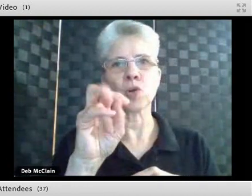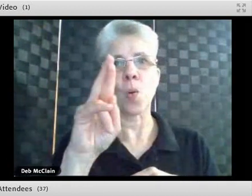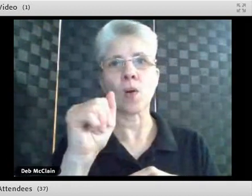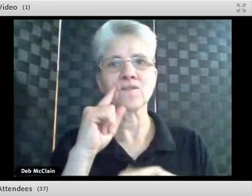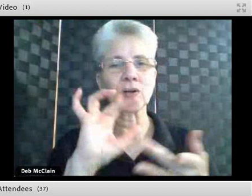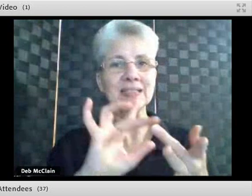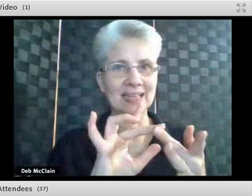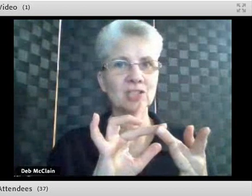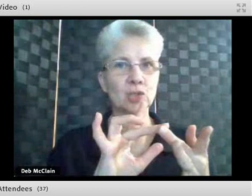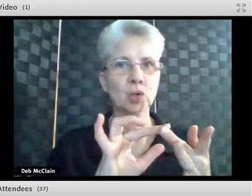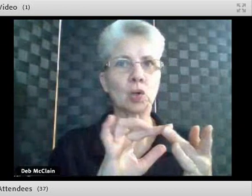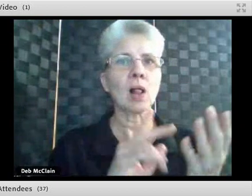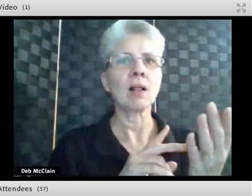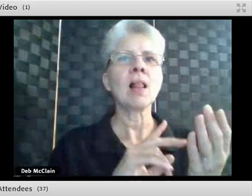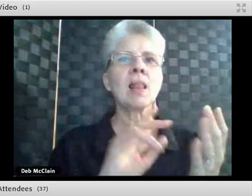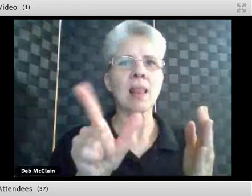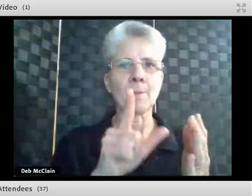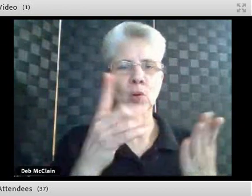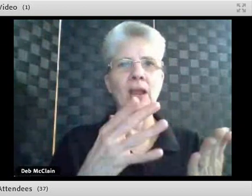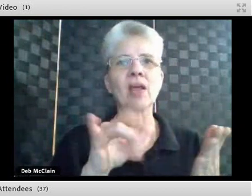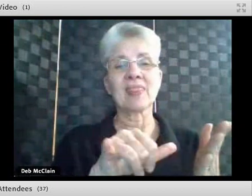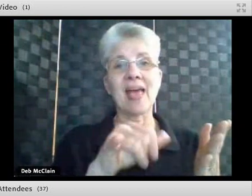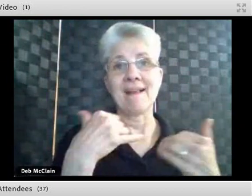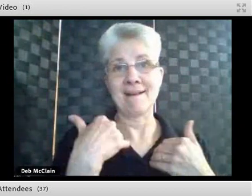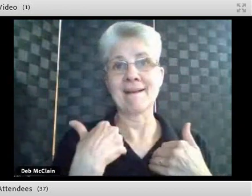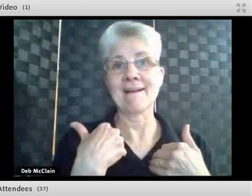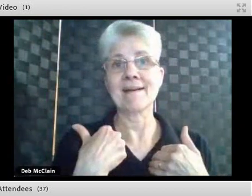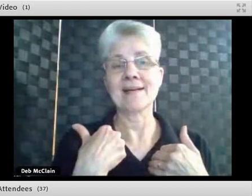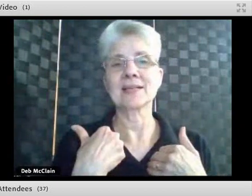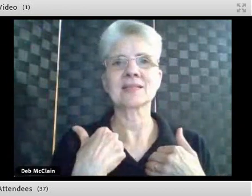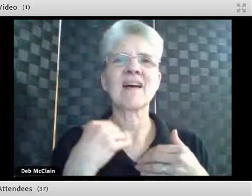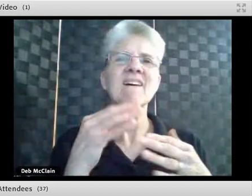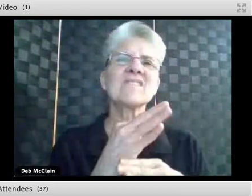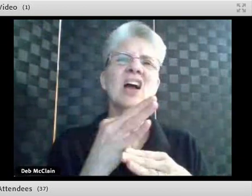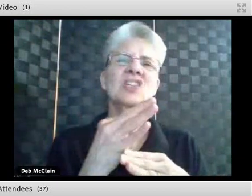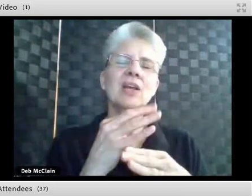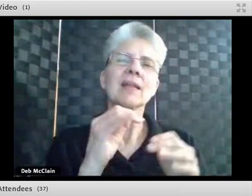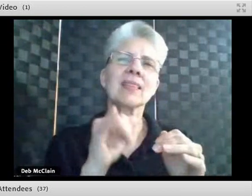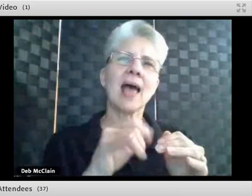and Islandora does have functionality that would turn it